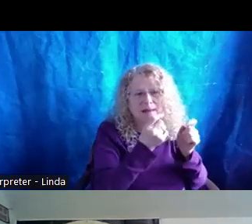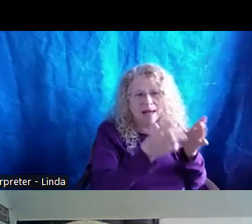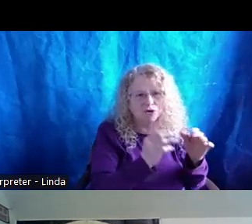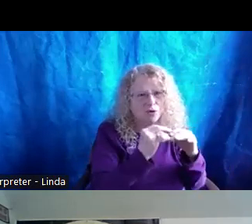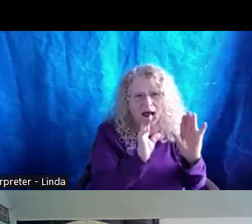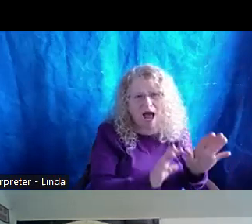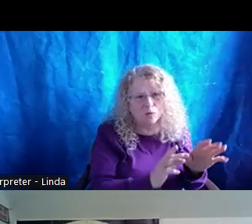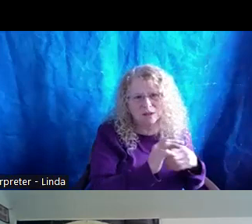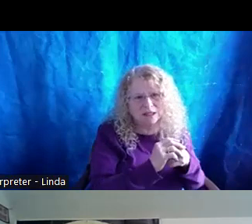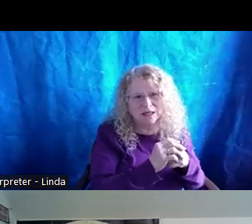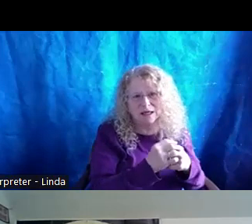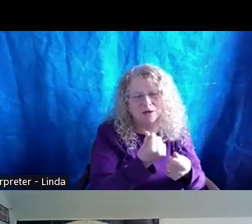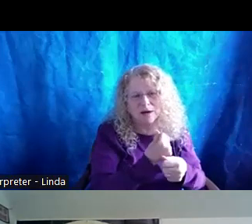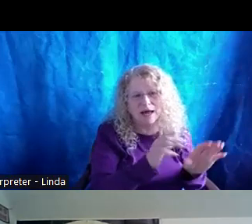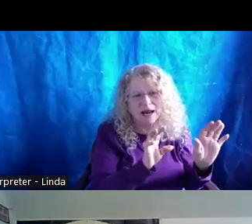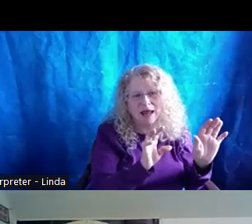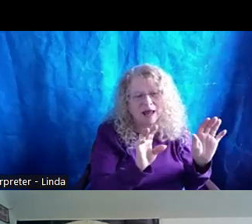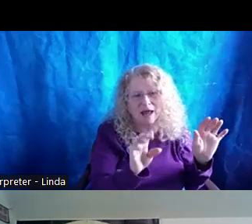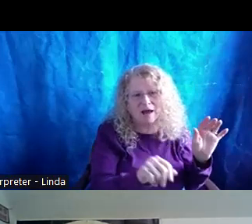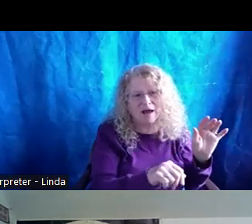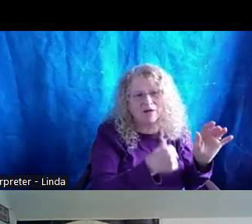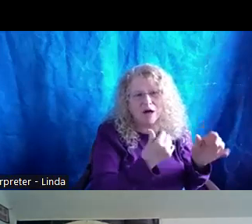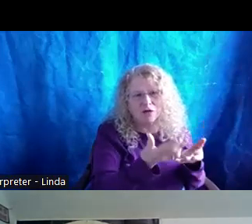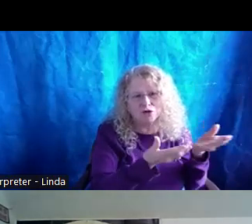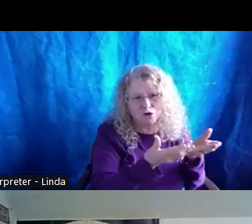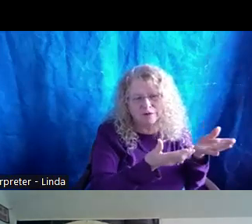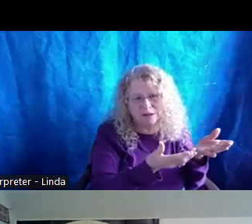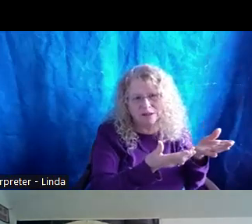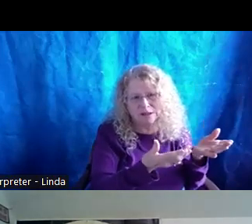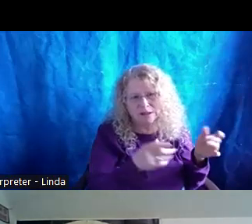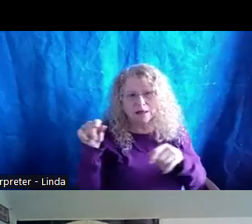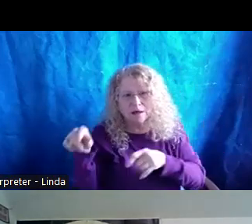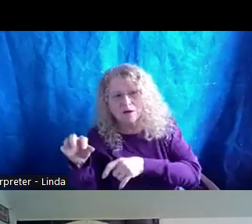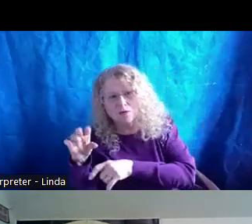OR ANY OF THE SERVICES THAT MIGHT BE AVAILABLE TO REFUGEES.